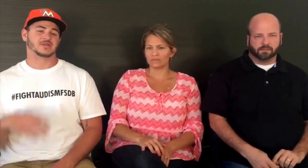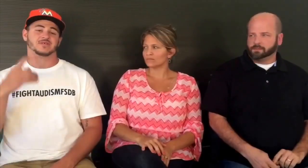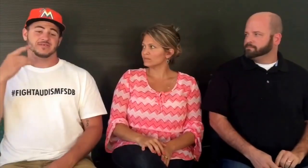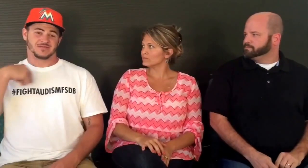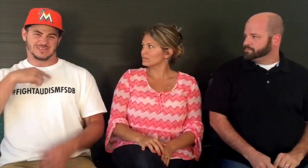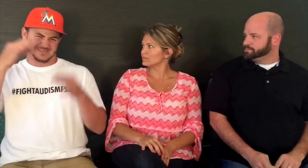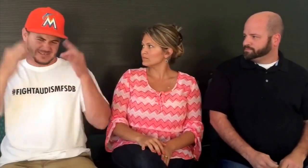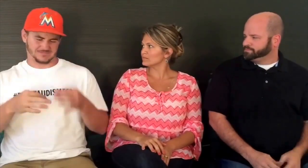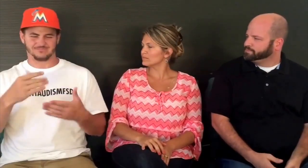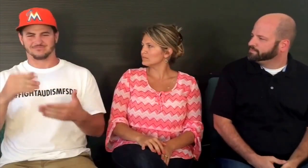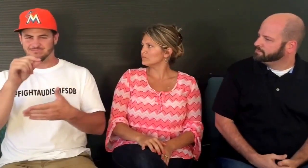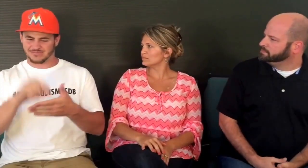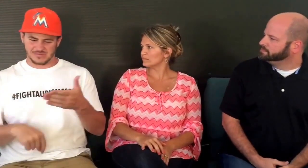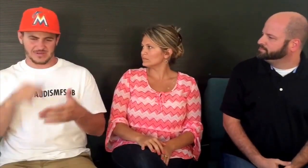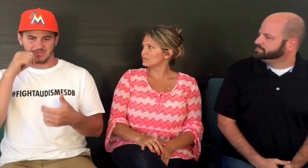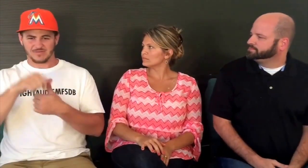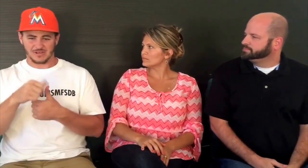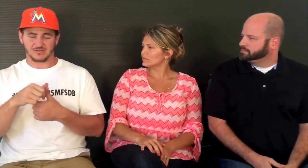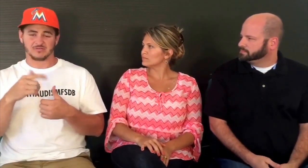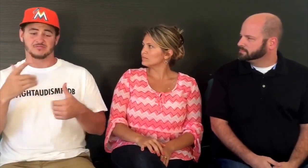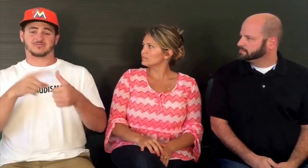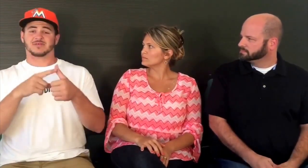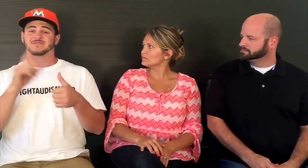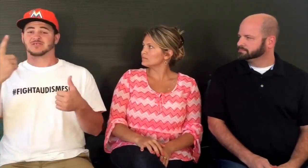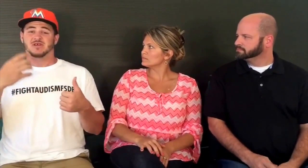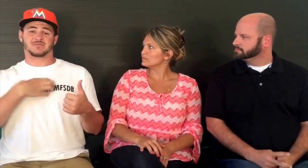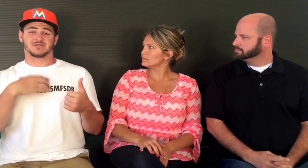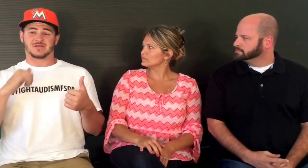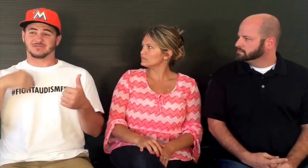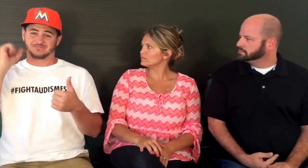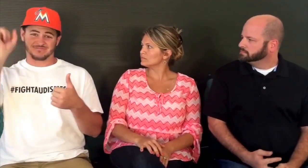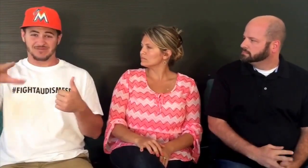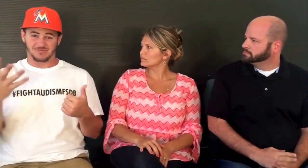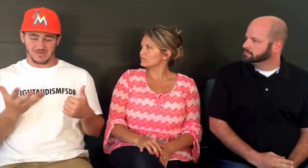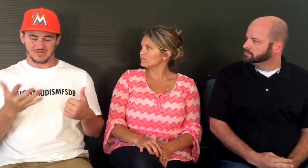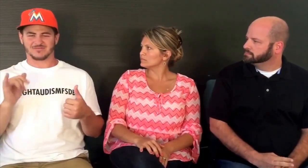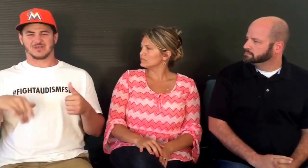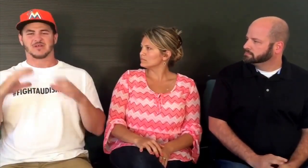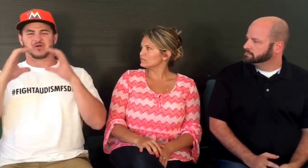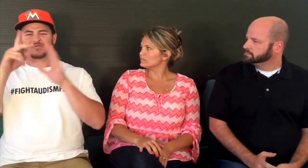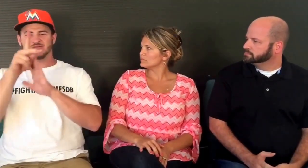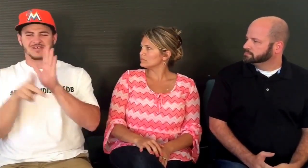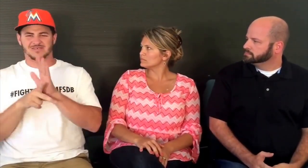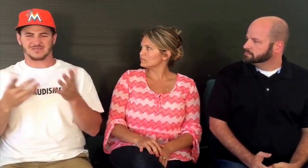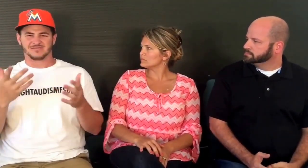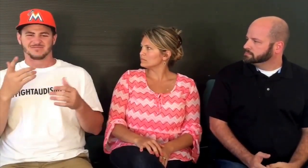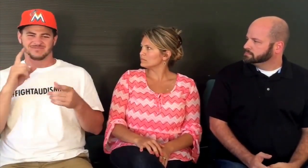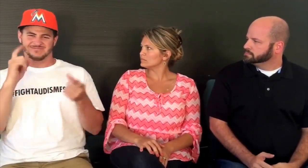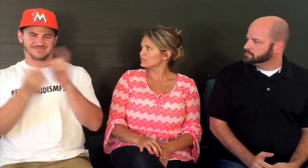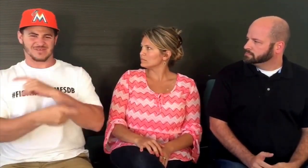I decided to write a letter with the first complaint: the communication policy needs to be changed